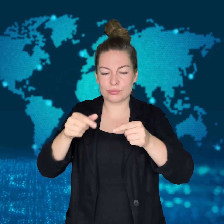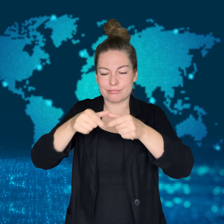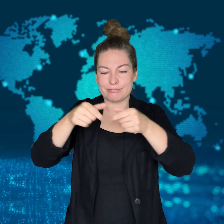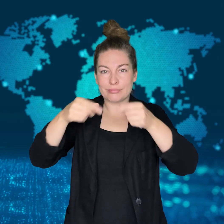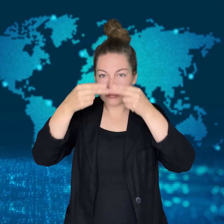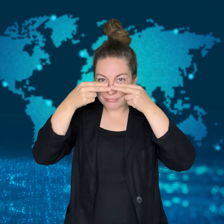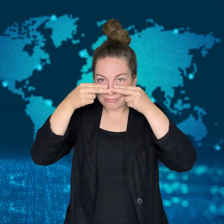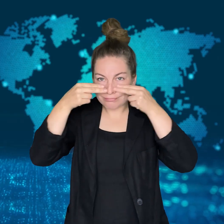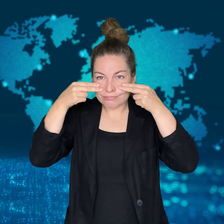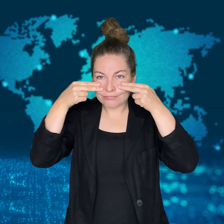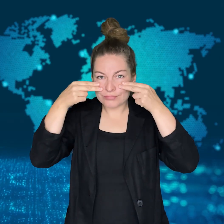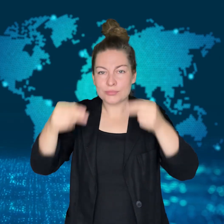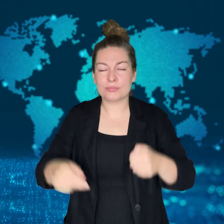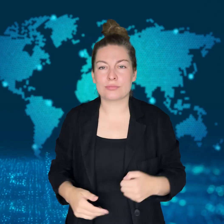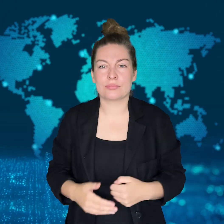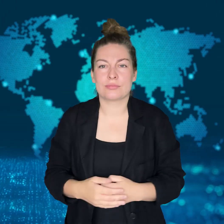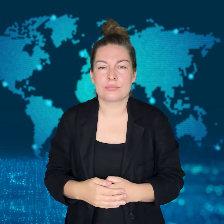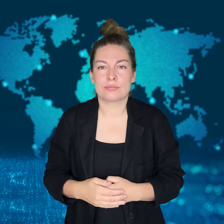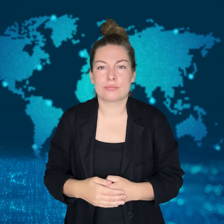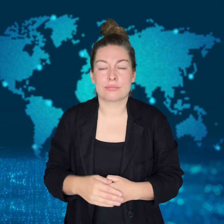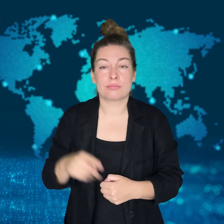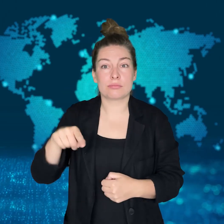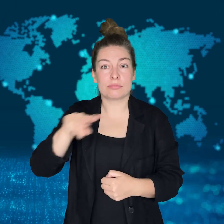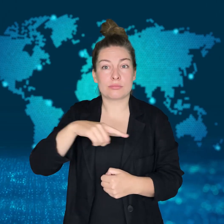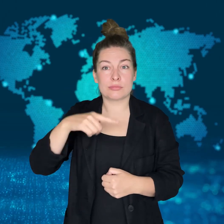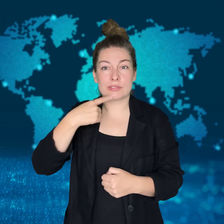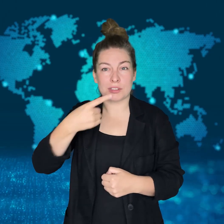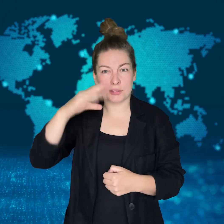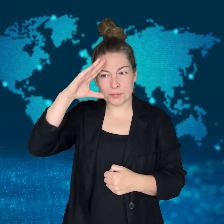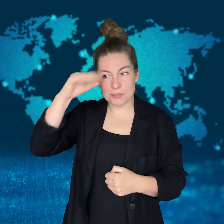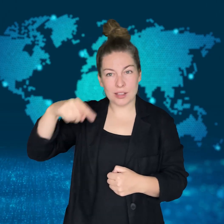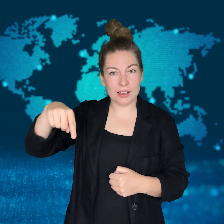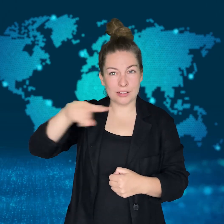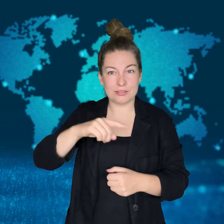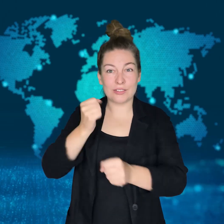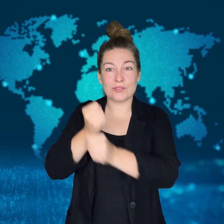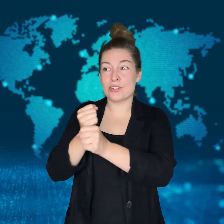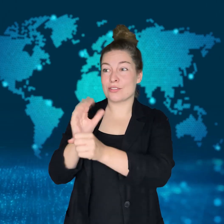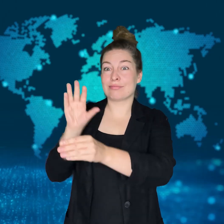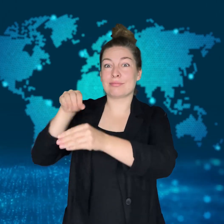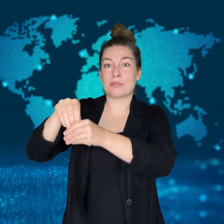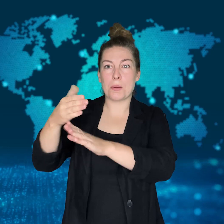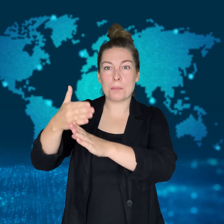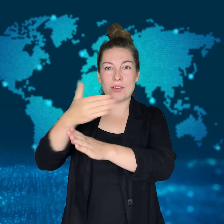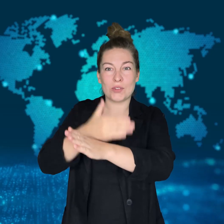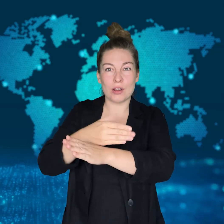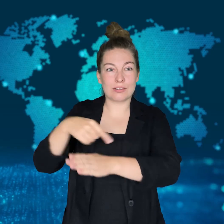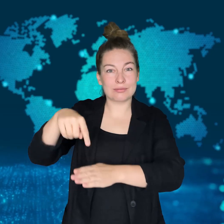when they were offered opportunities modeling for the company.